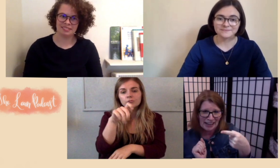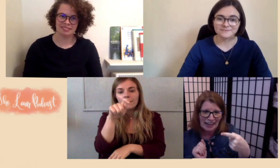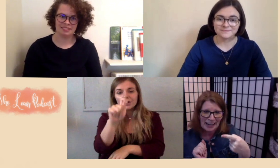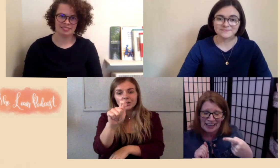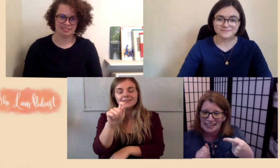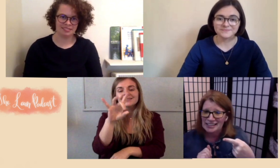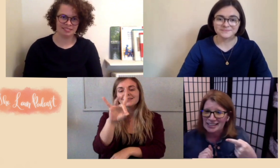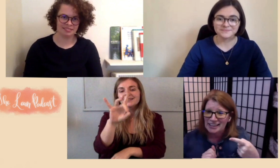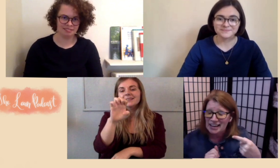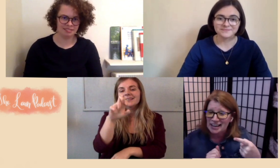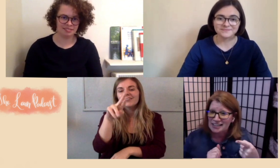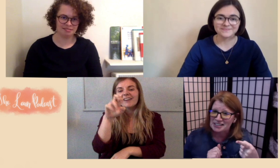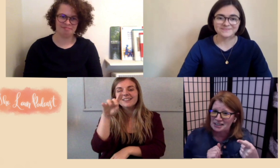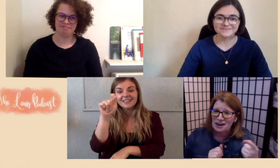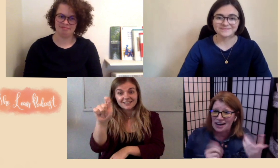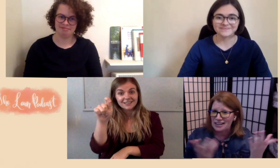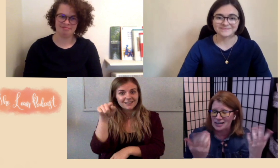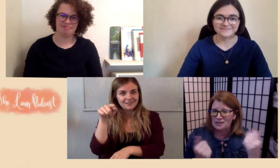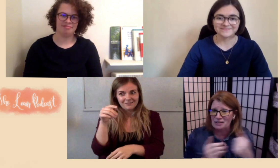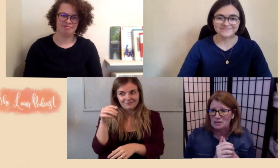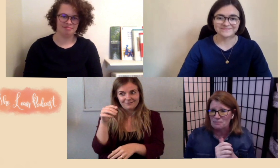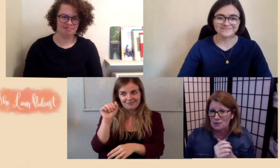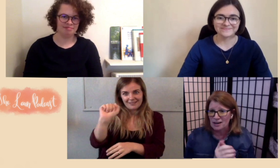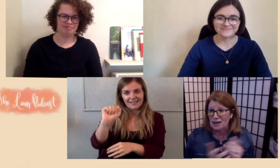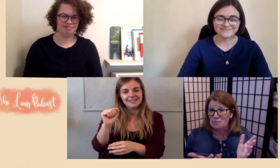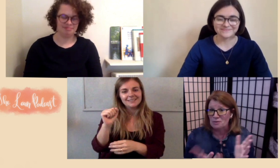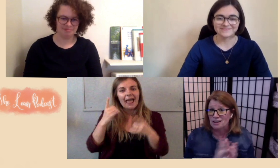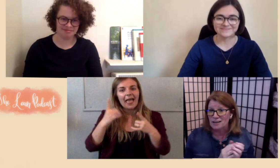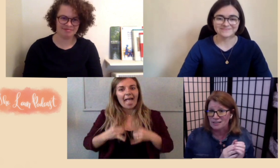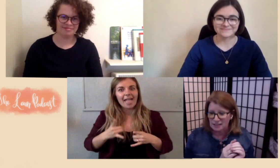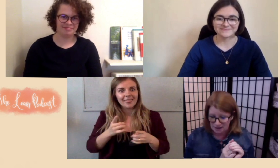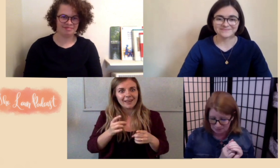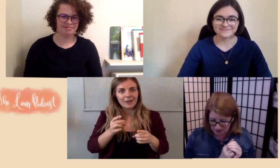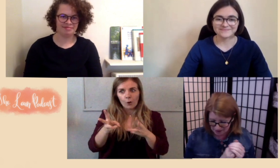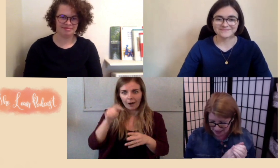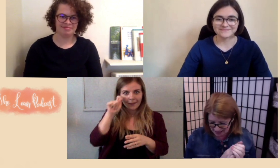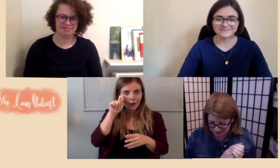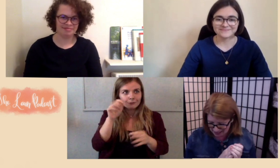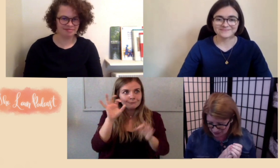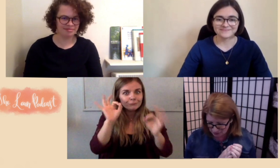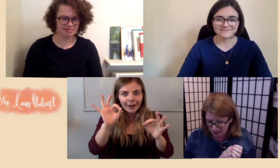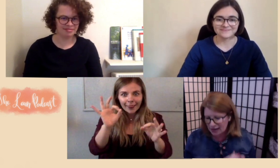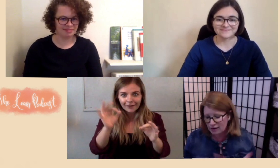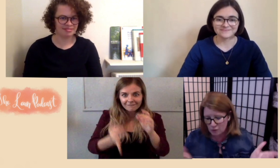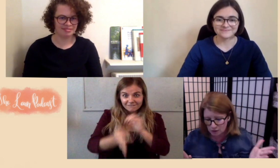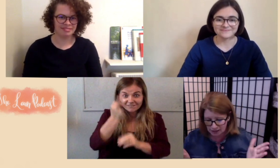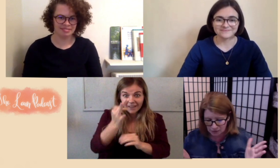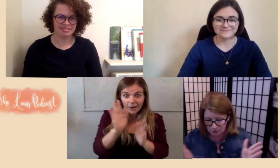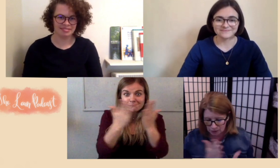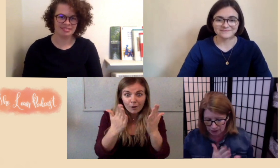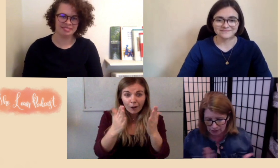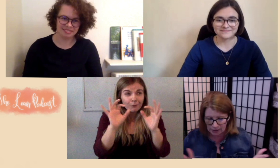And of course that's really when everything changed. My point here is, is that adapting, I think,